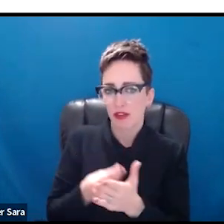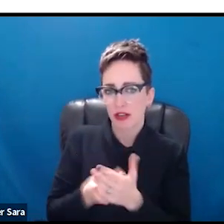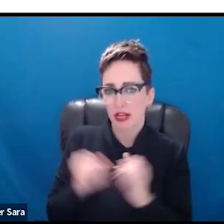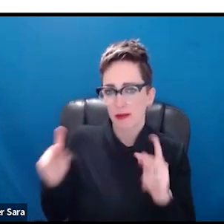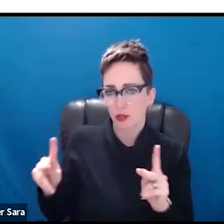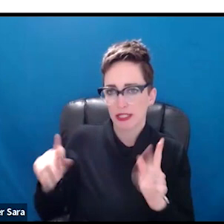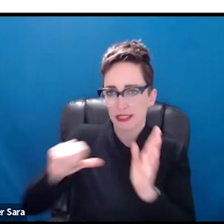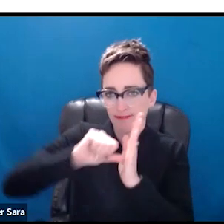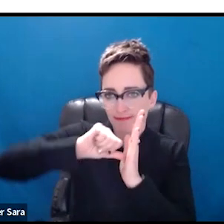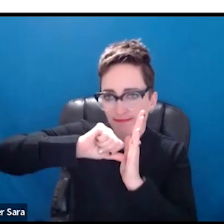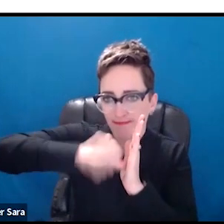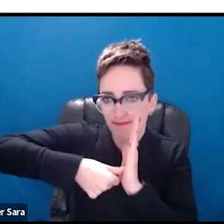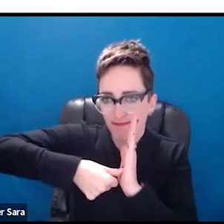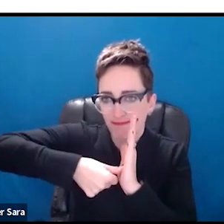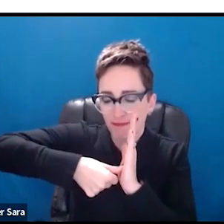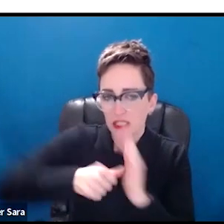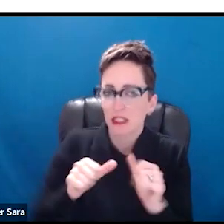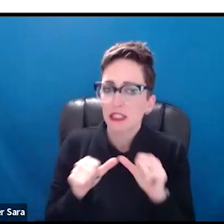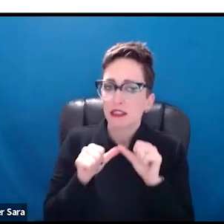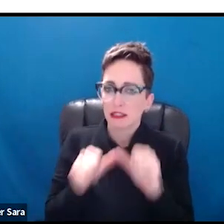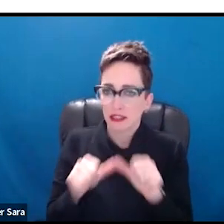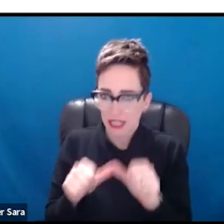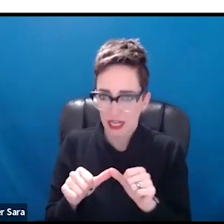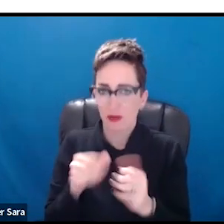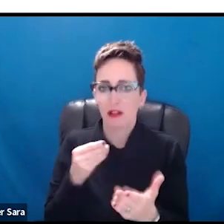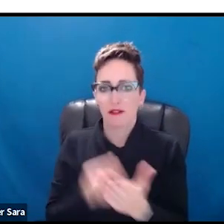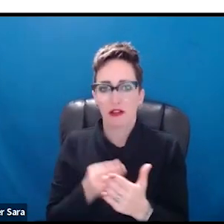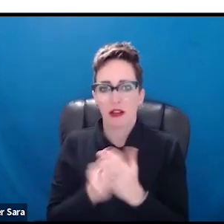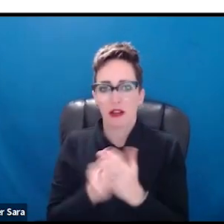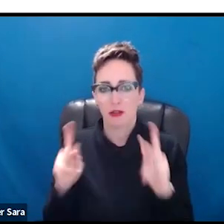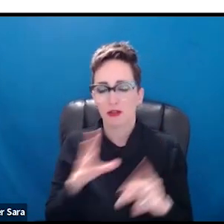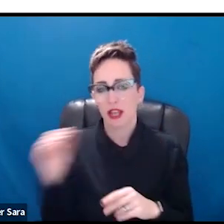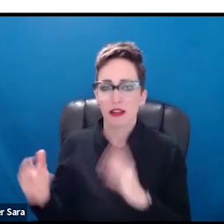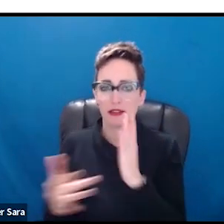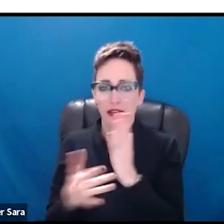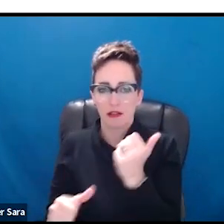that -- sustainable -- and technical assistance from the federal partners.